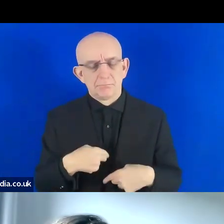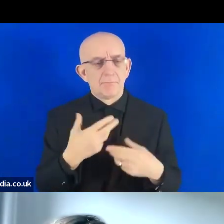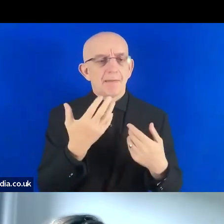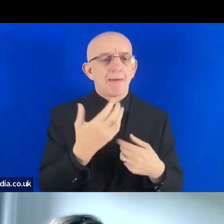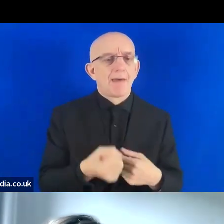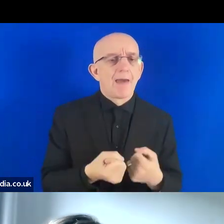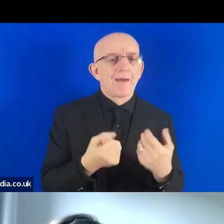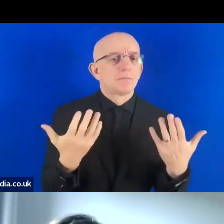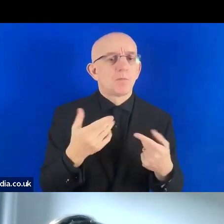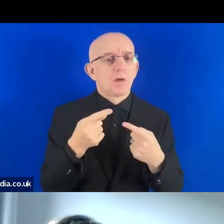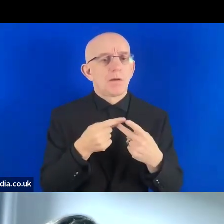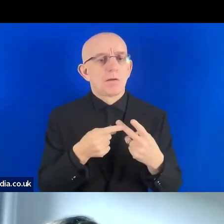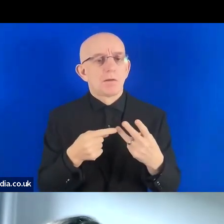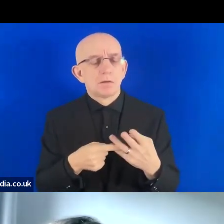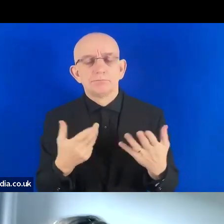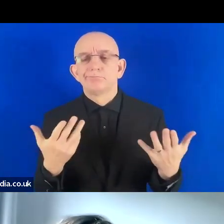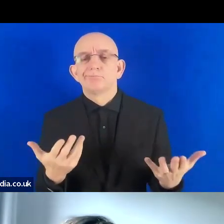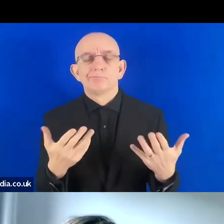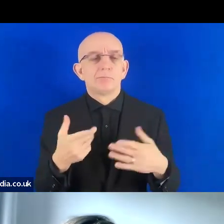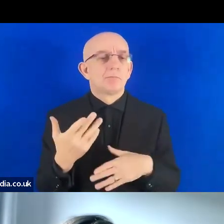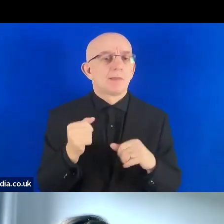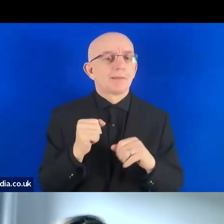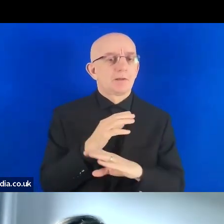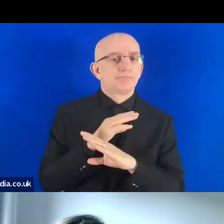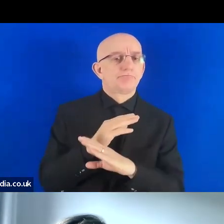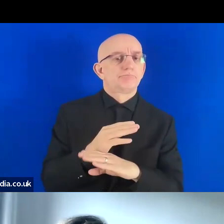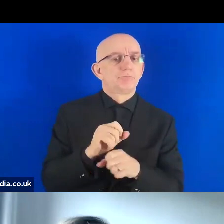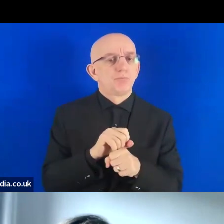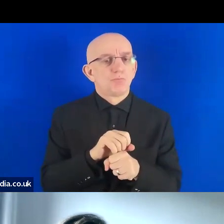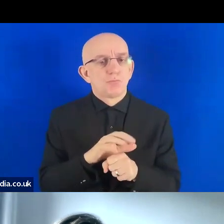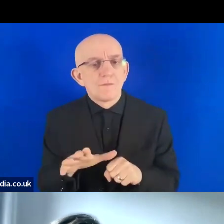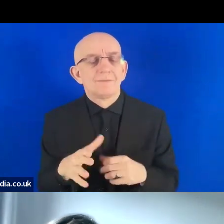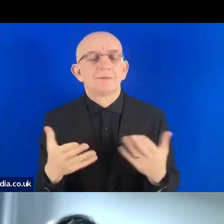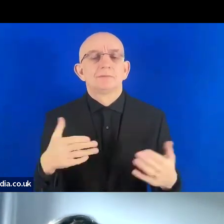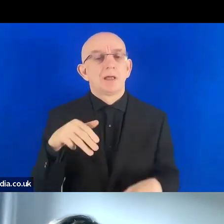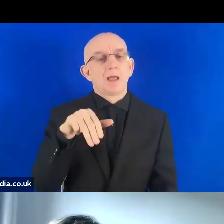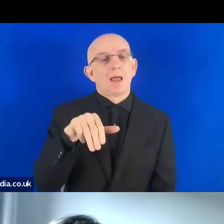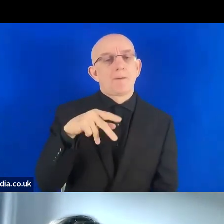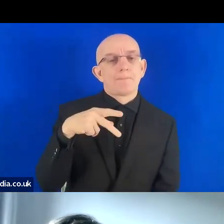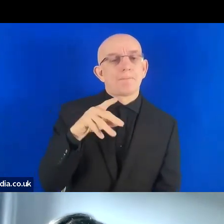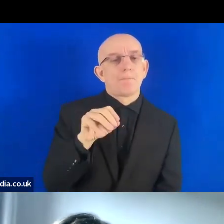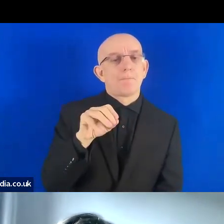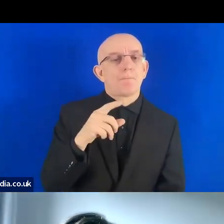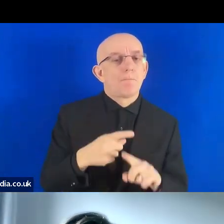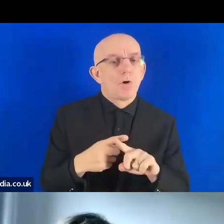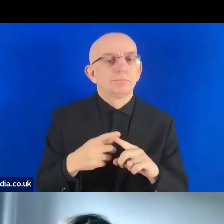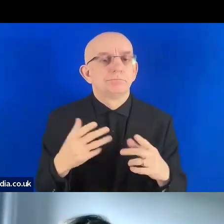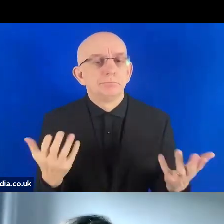which is, you know, viruses are out there because we want to be as safe as possible. And, knowledge is power.